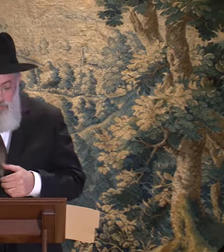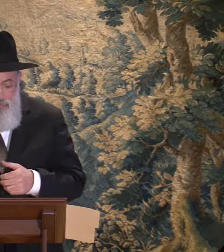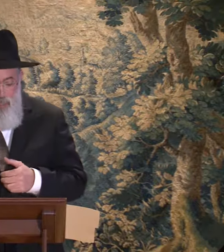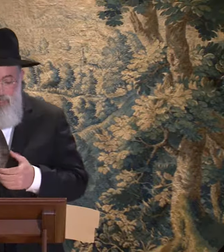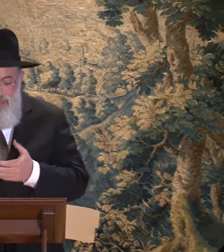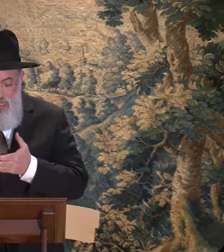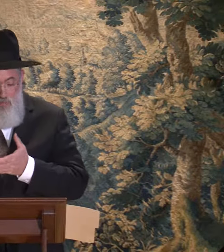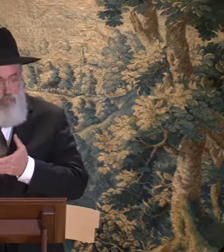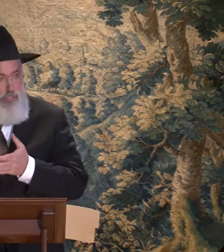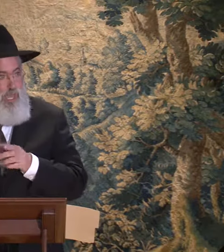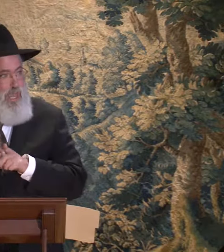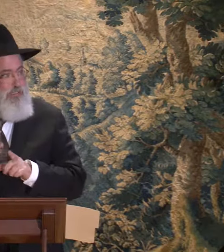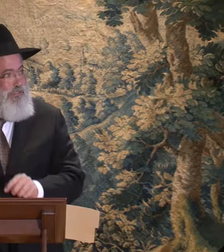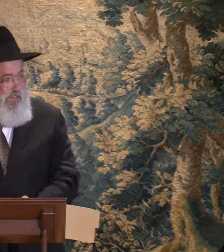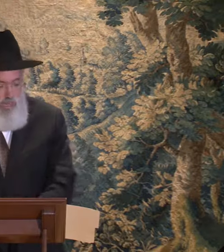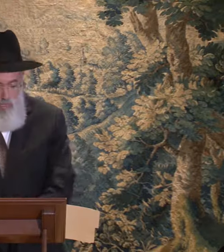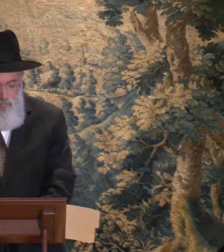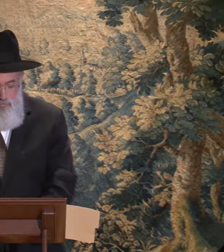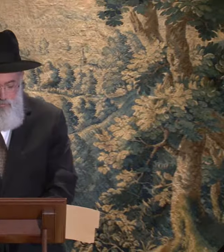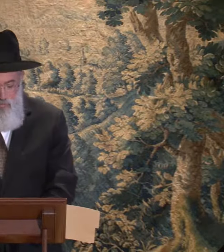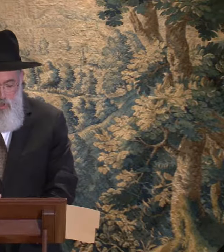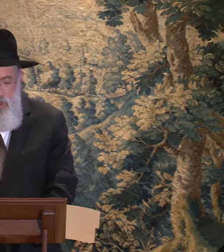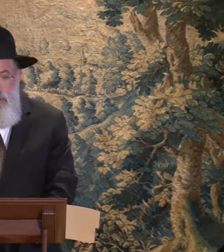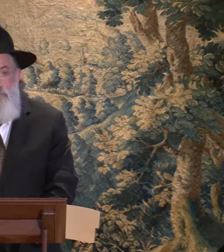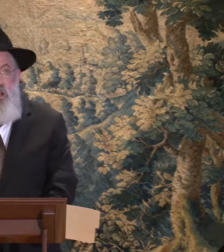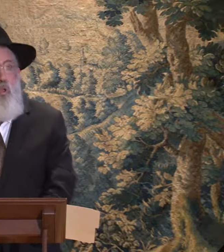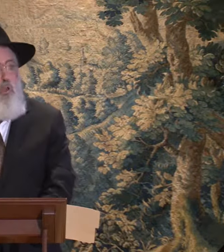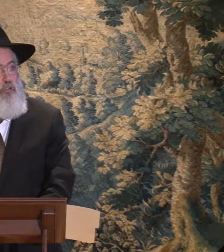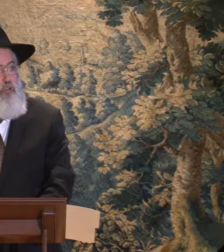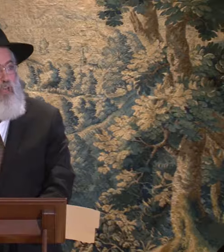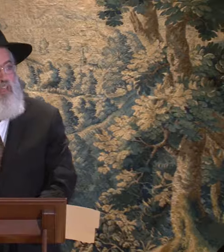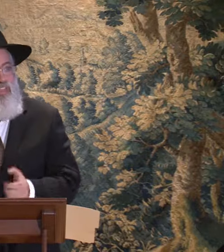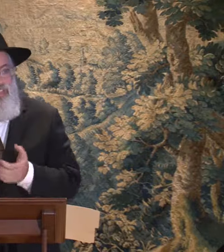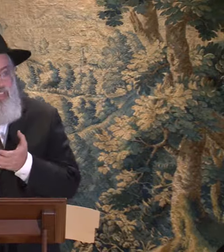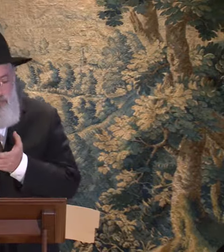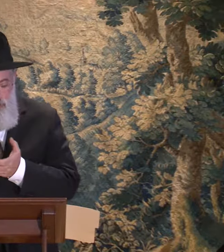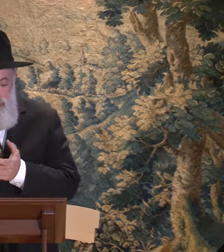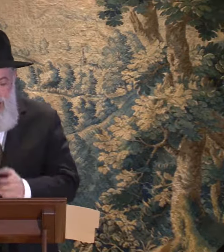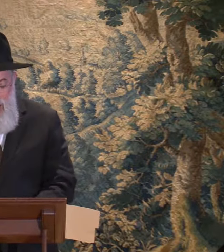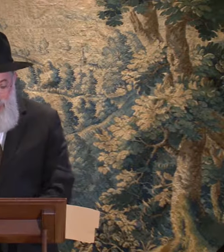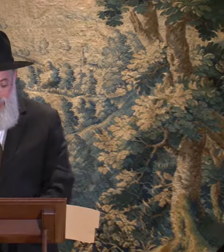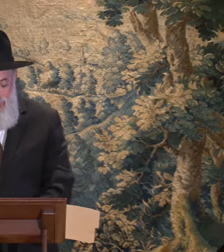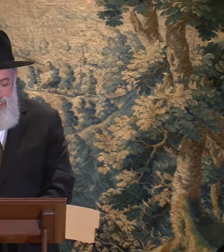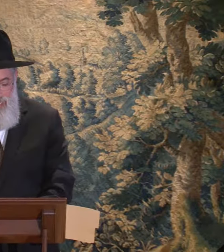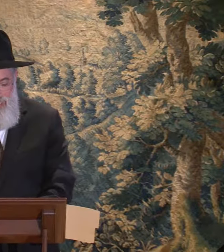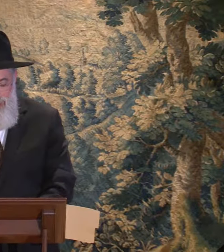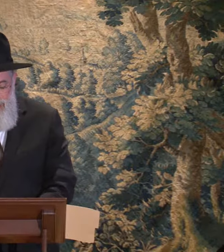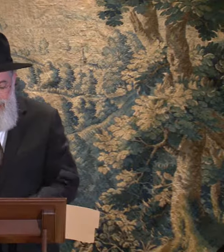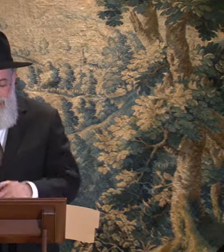letters that's bigger mother